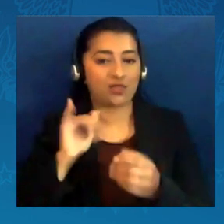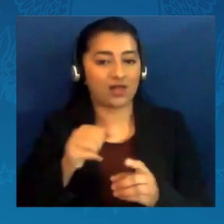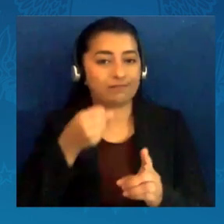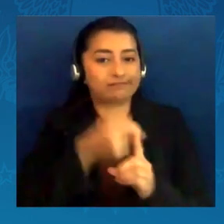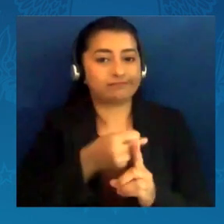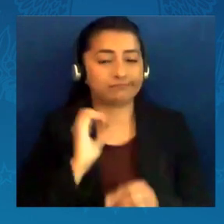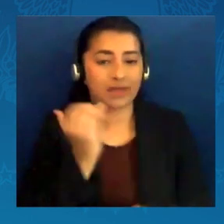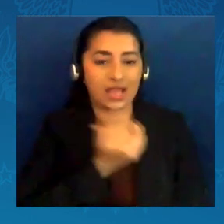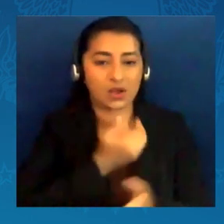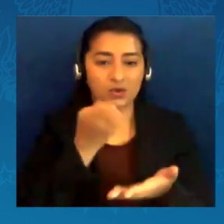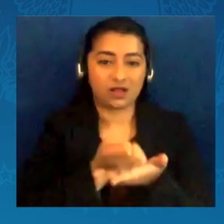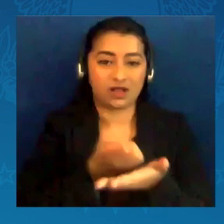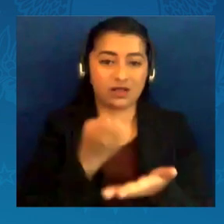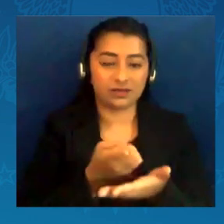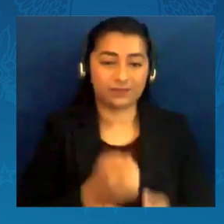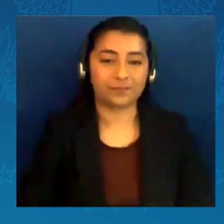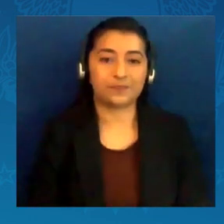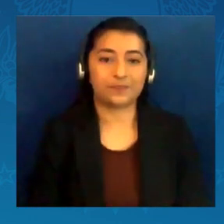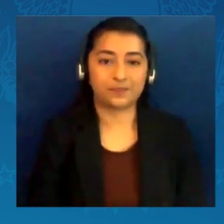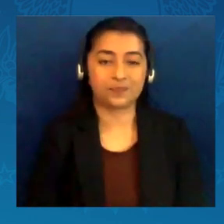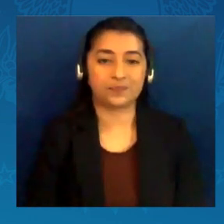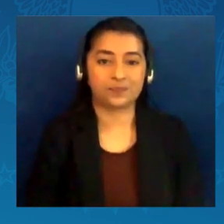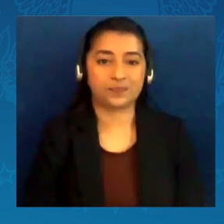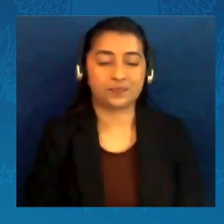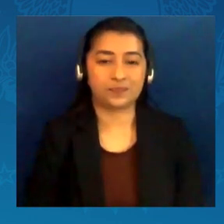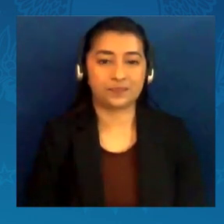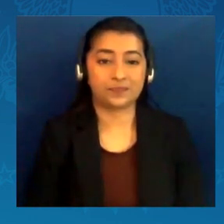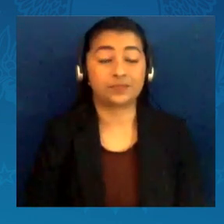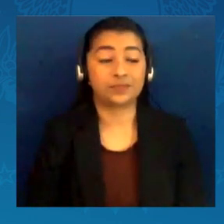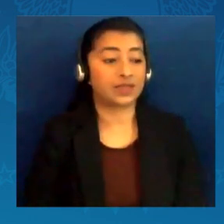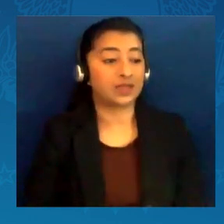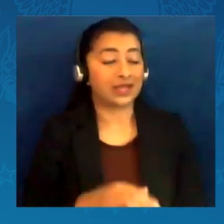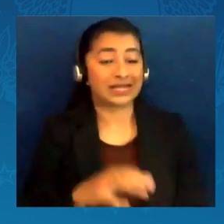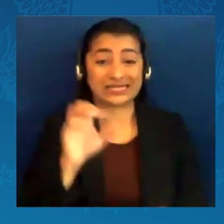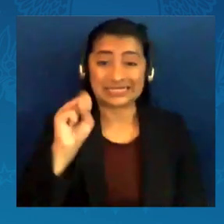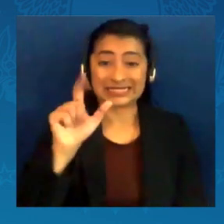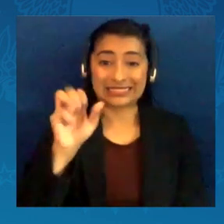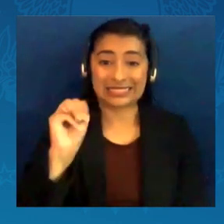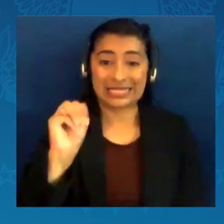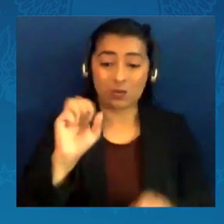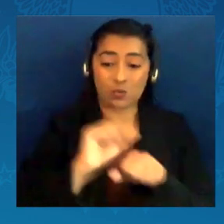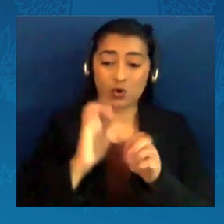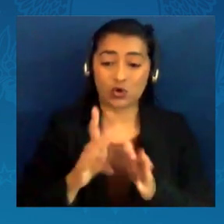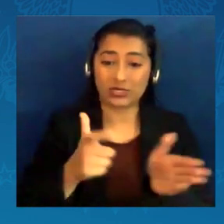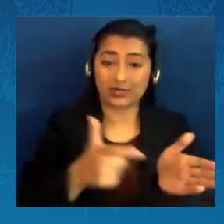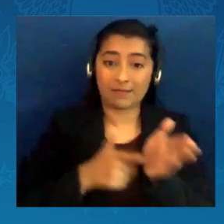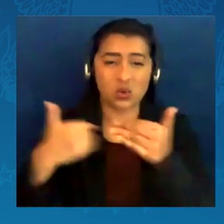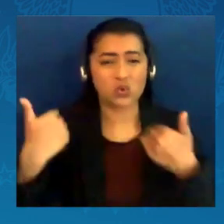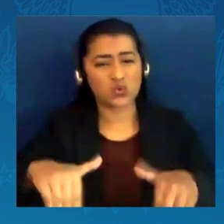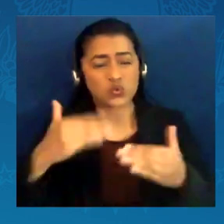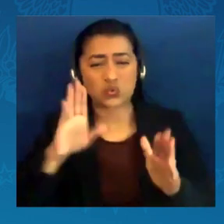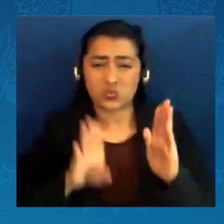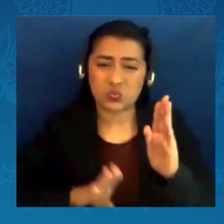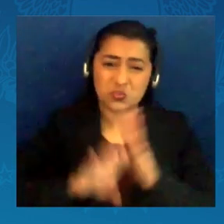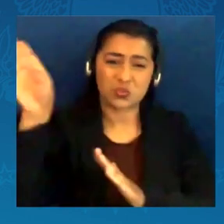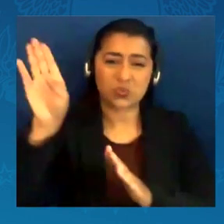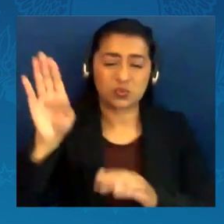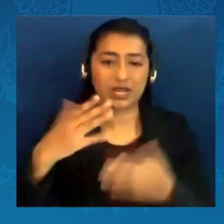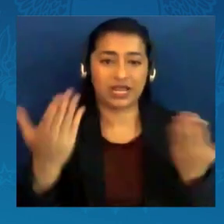So the demand for STEM workers is high throughout our nation and, frankly, throughout the world. STEM occupations are expected to grow